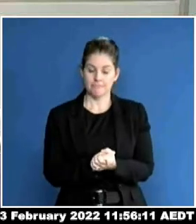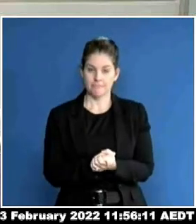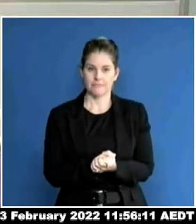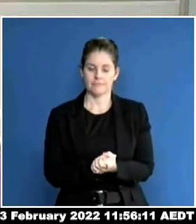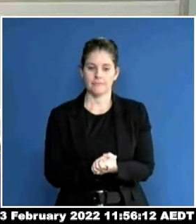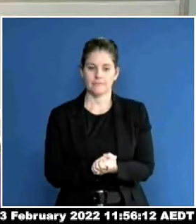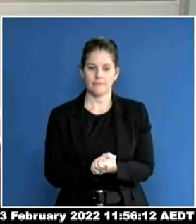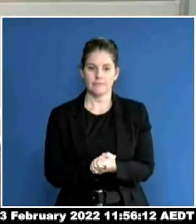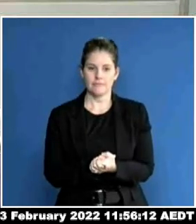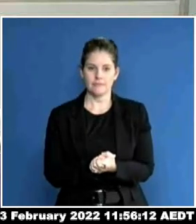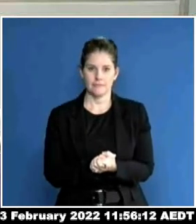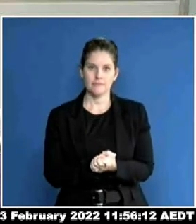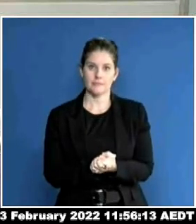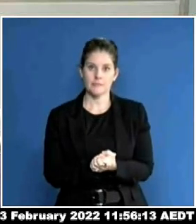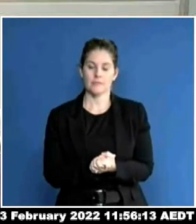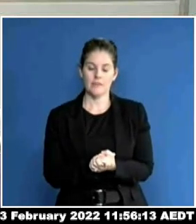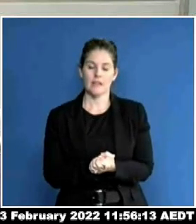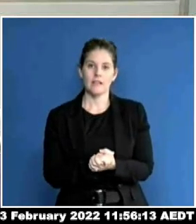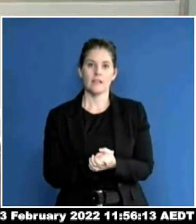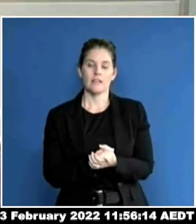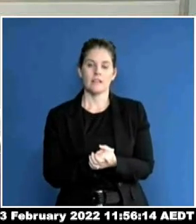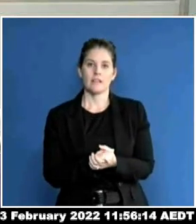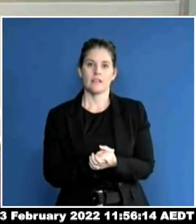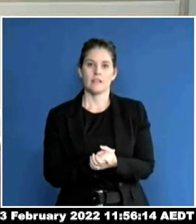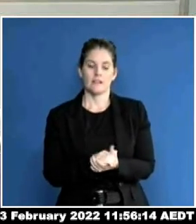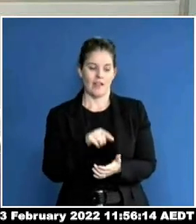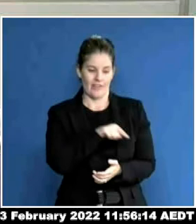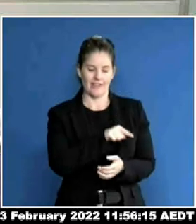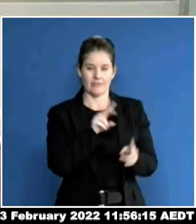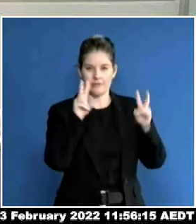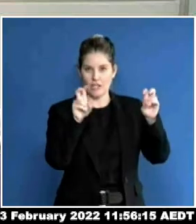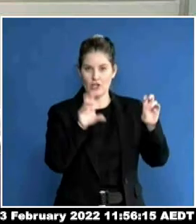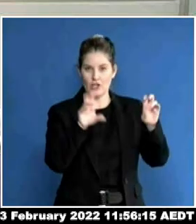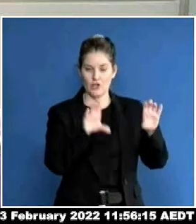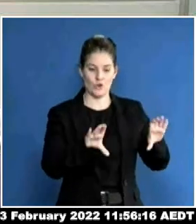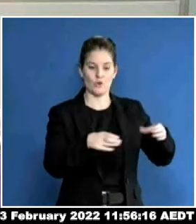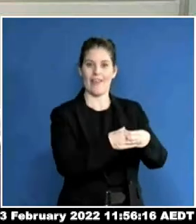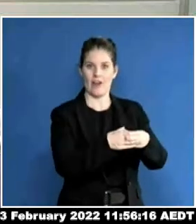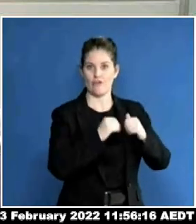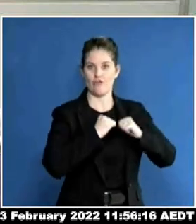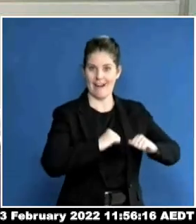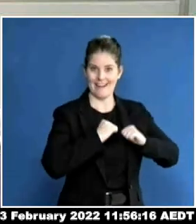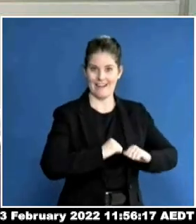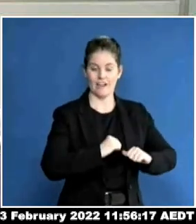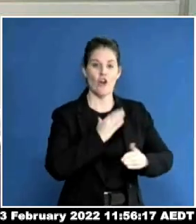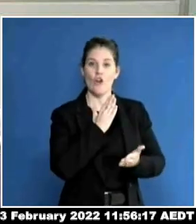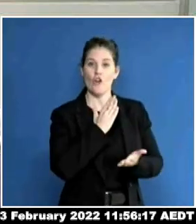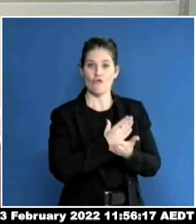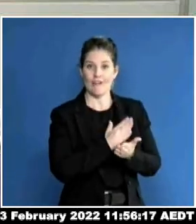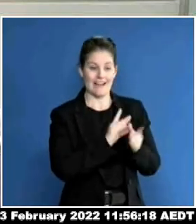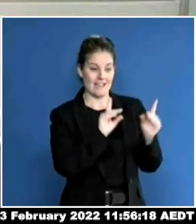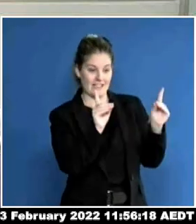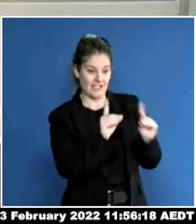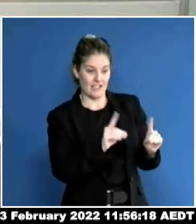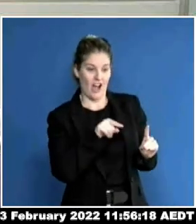Together Training was designed - just to build on Mija's point, it was co-designed by disabled young people as well.